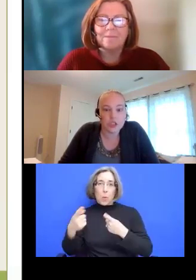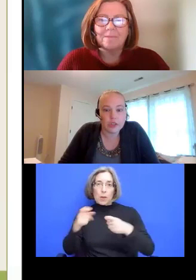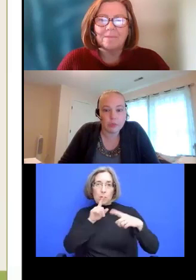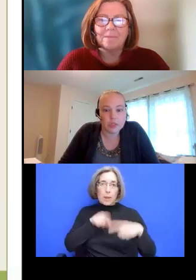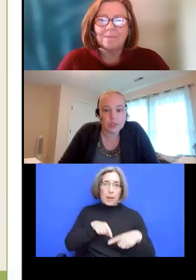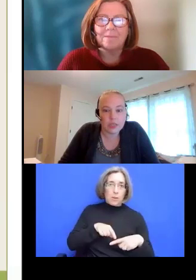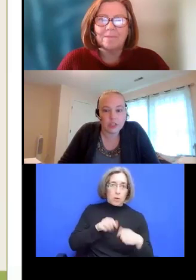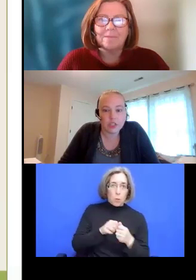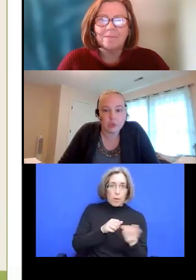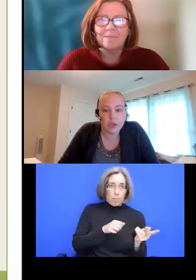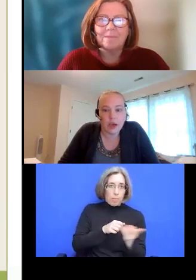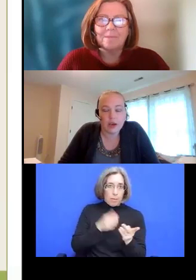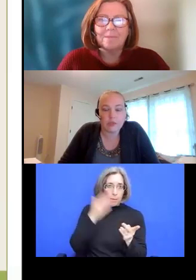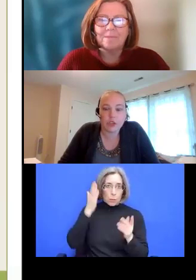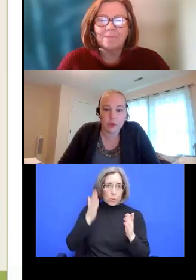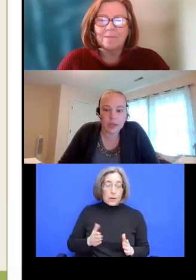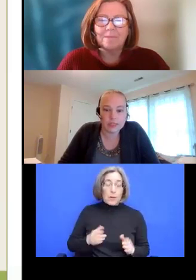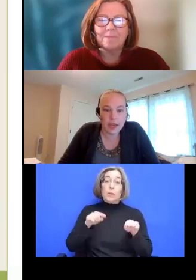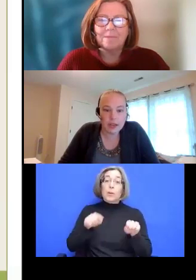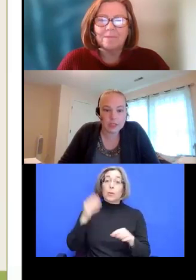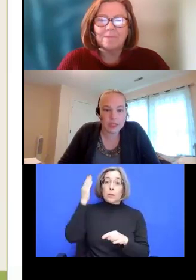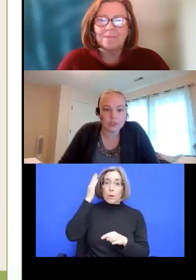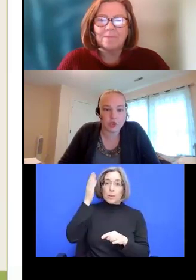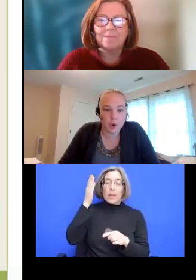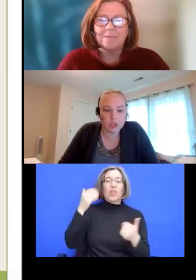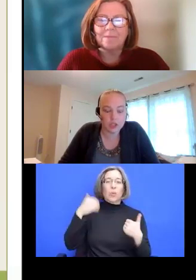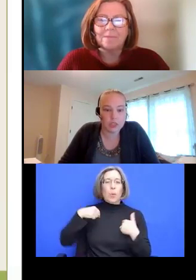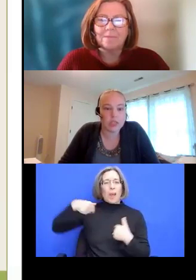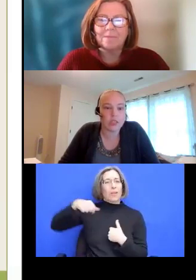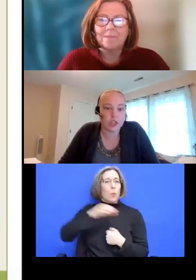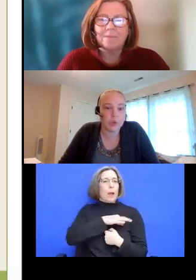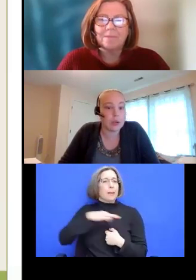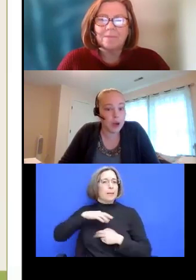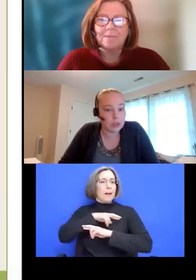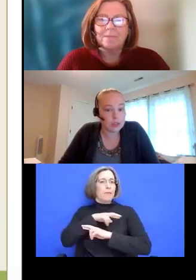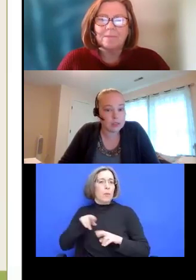During the presentation, we have Q&A staff to answer questions in the Q&A box.